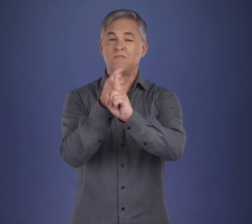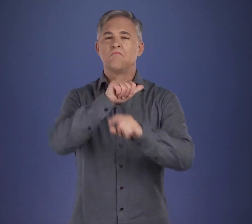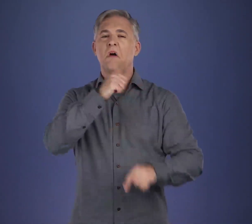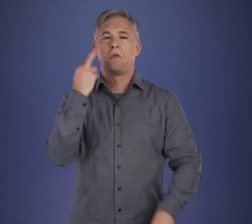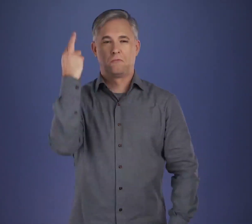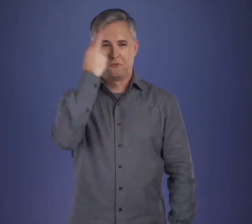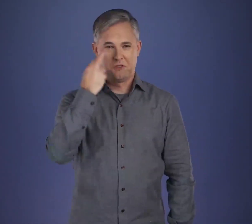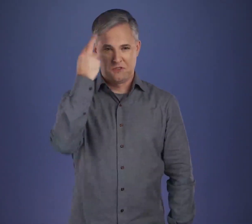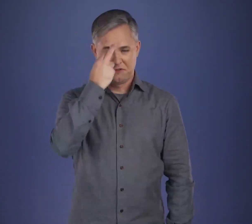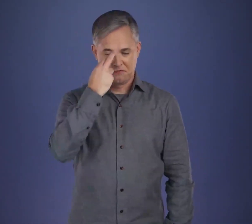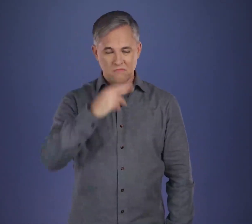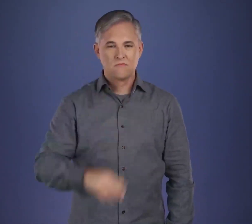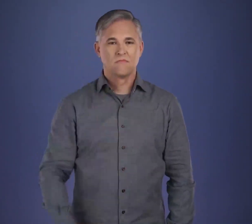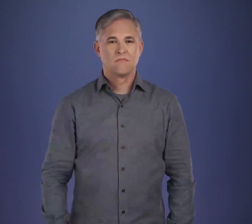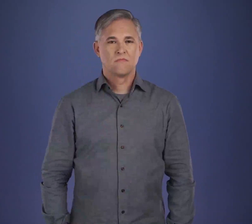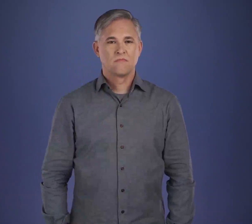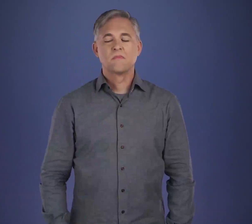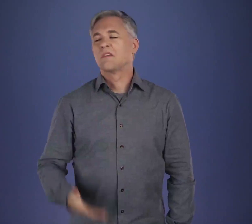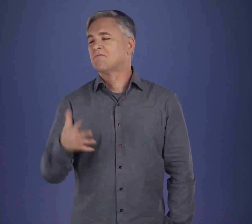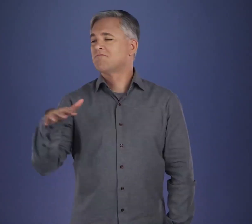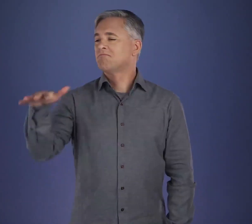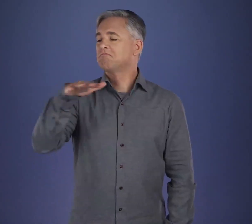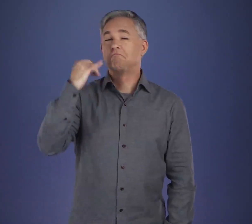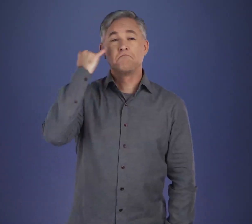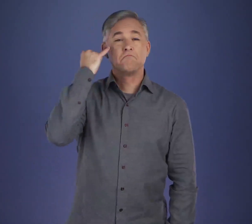There is another reason for this singleness of purpose.